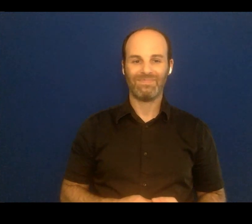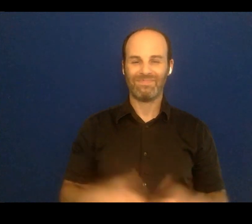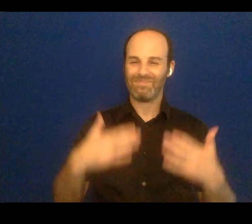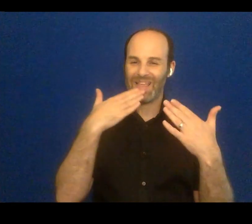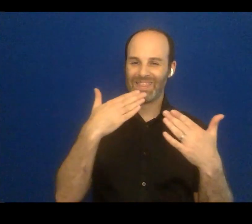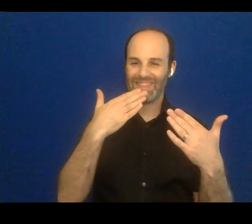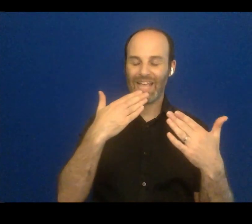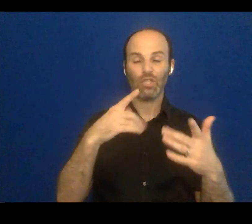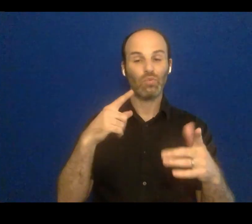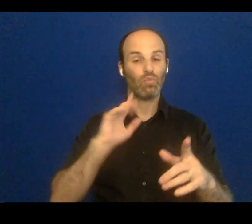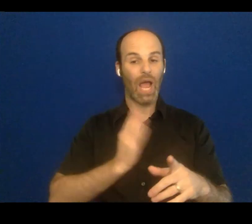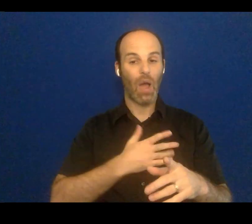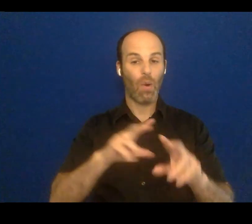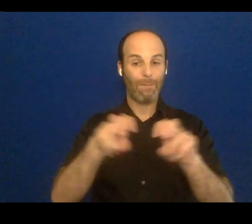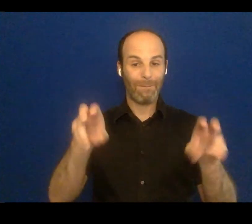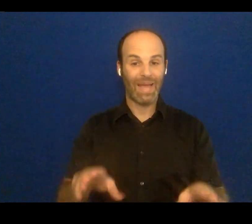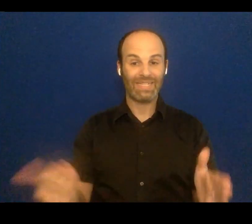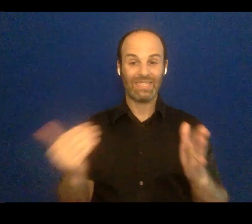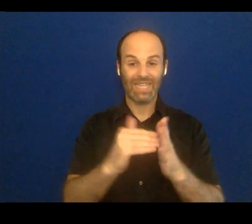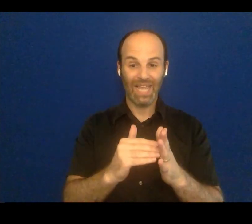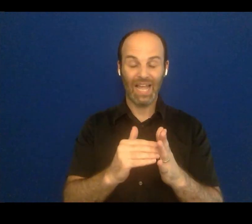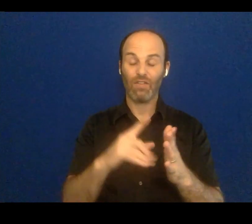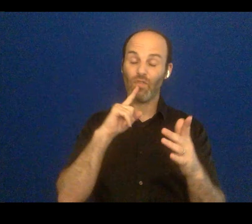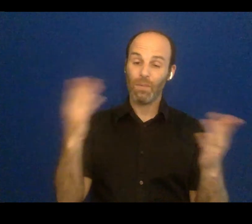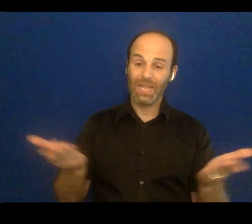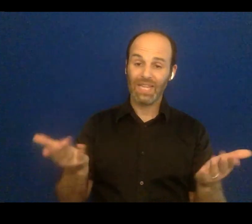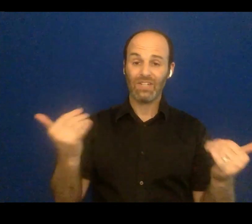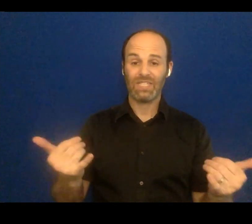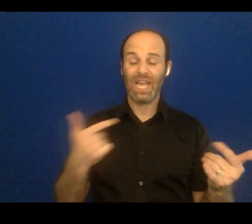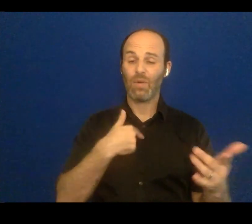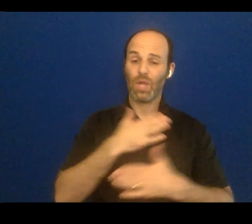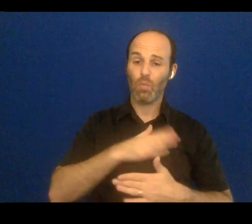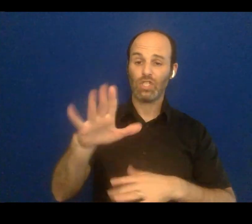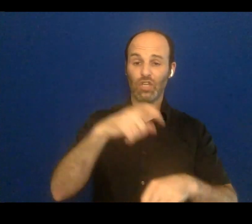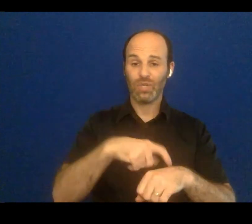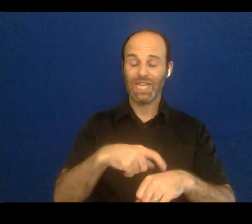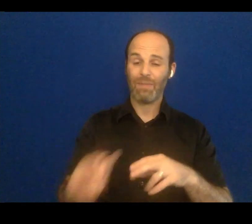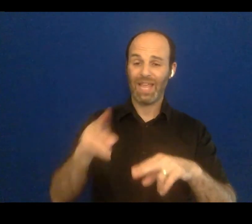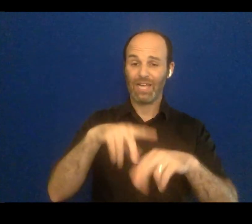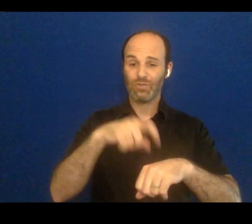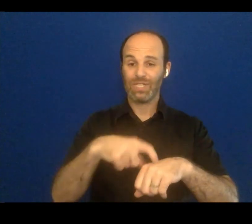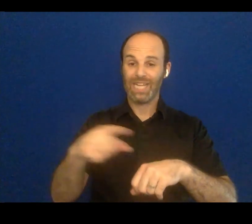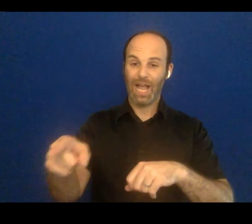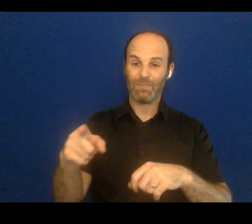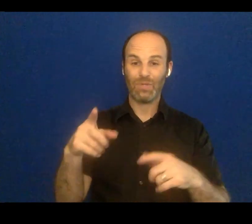THANK YOU AGAIN TO OUR PANELISTS FOR BEING HERE AND WE APPRECIATE YOUR TIME AND THE FEW EXTRA MINUTES THAT YOU HAVE GIVEN US.